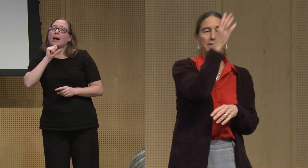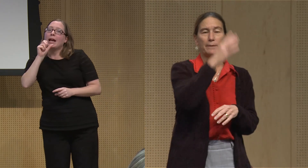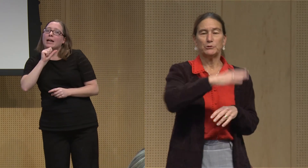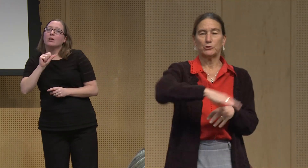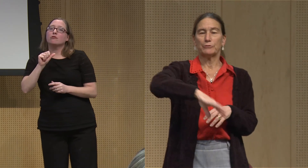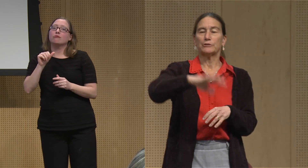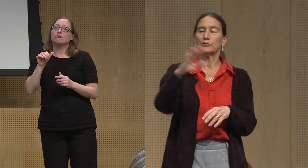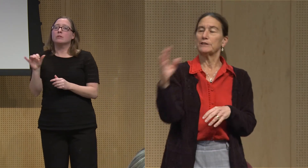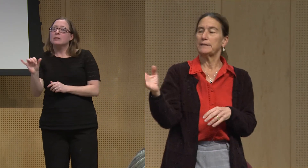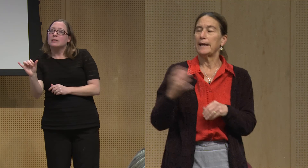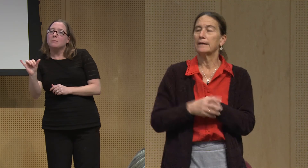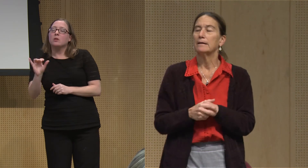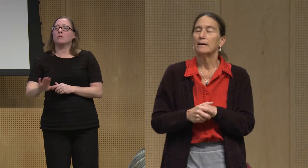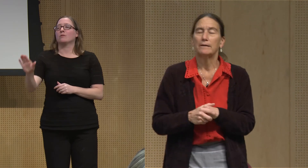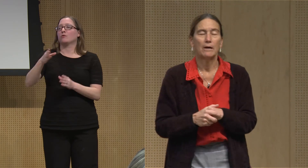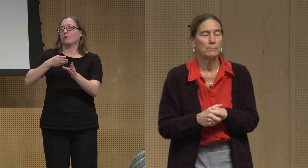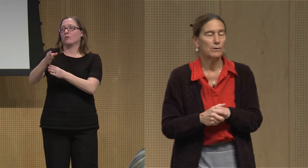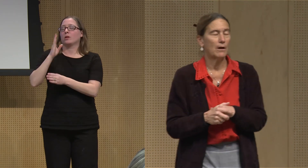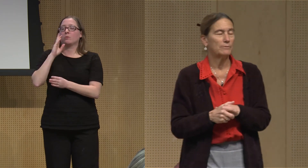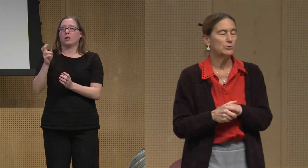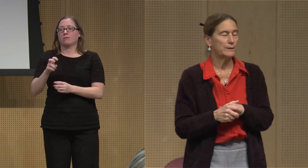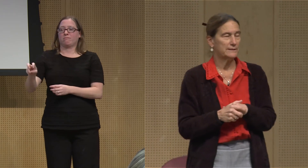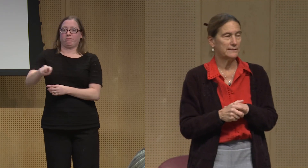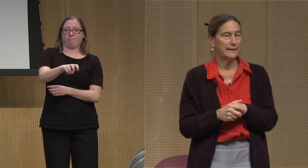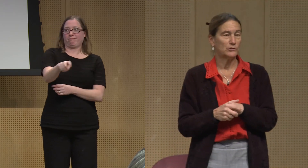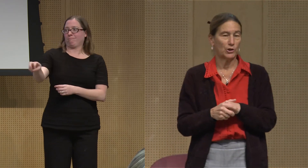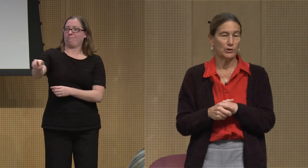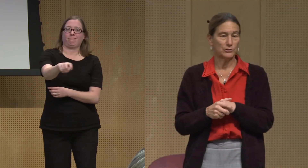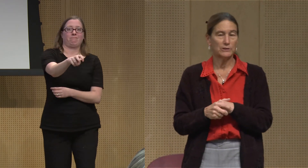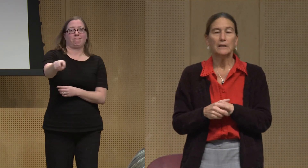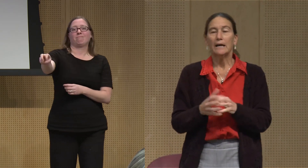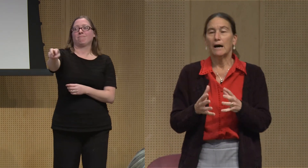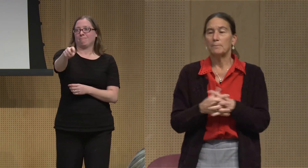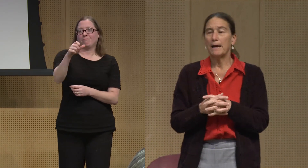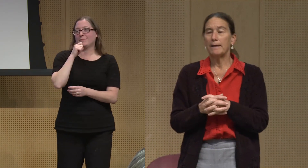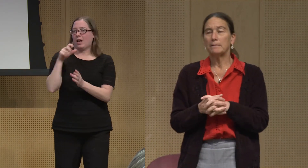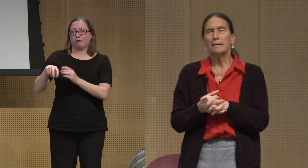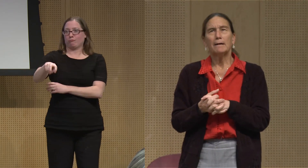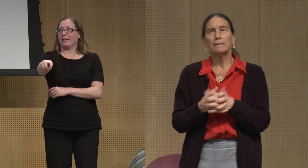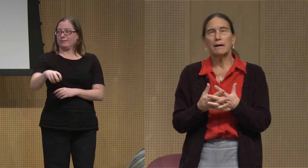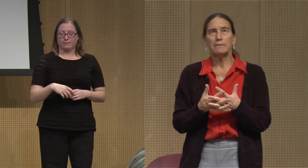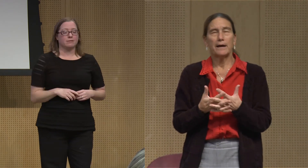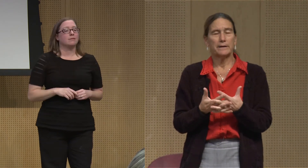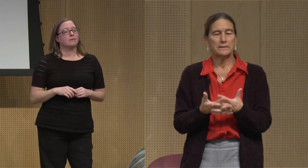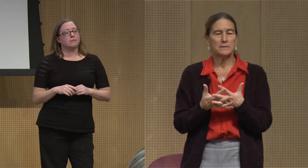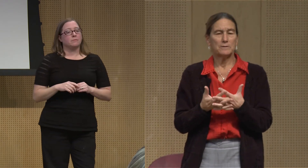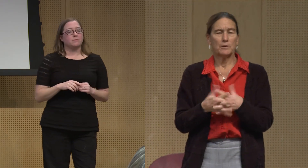YOUR CAREERS ARE GONNA TAKE A NUMBER OF TWISTS AND TURNS, UM, AND A LOT OF THAT IS, YOU KNOW,